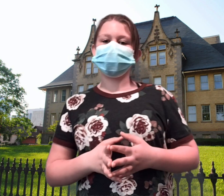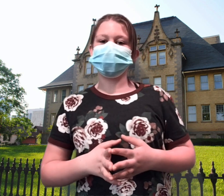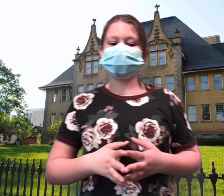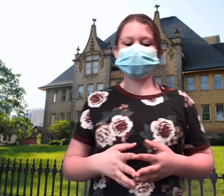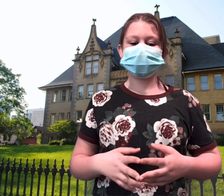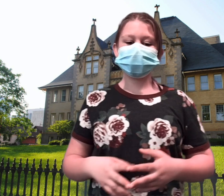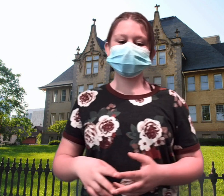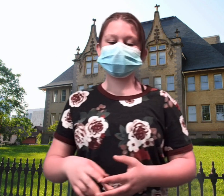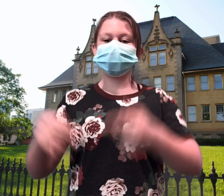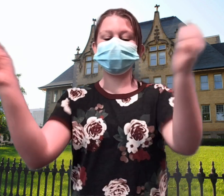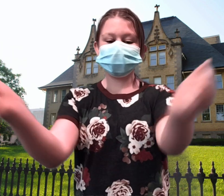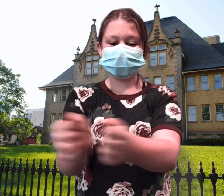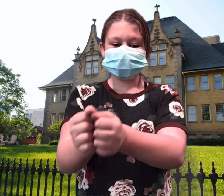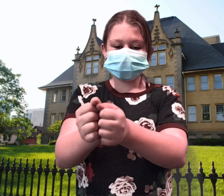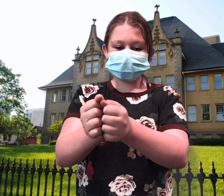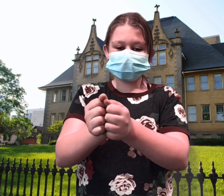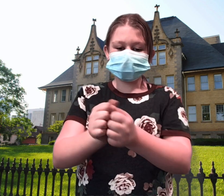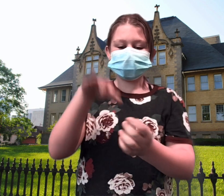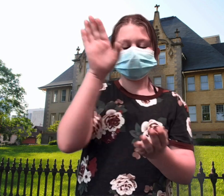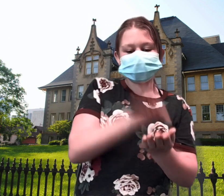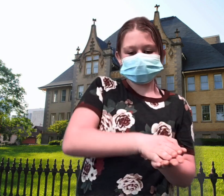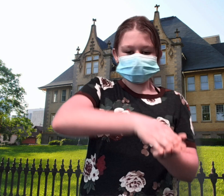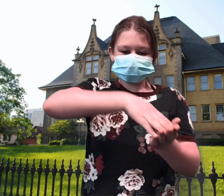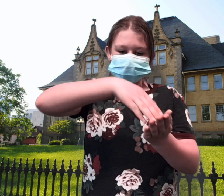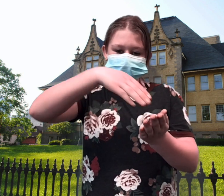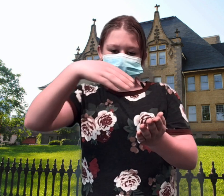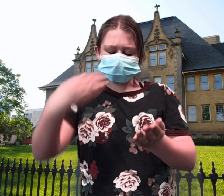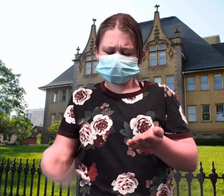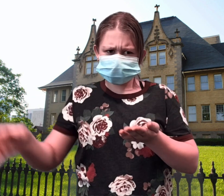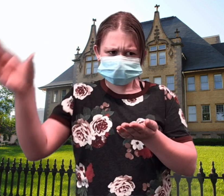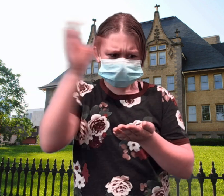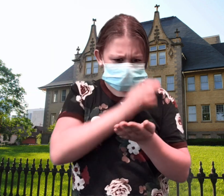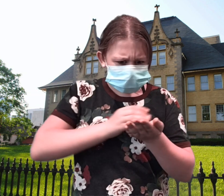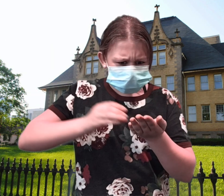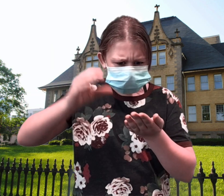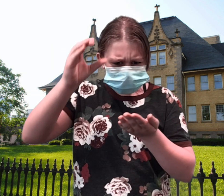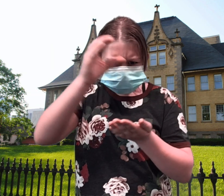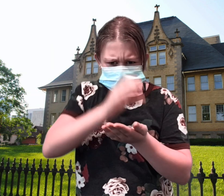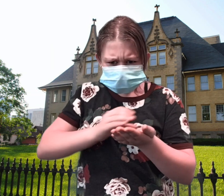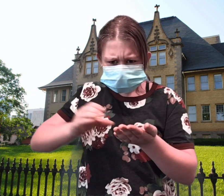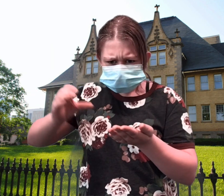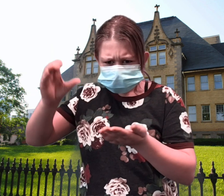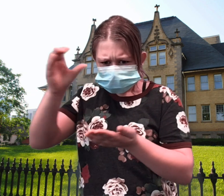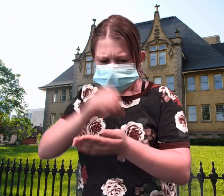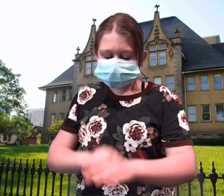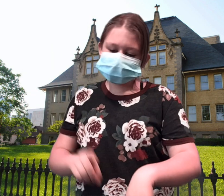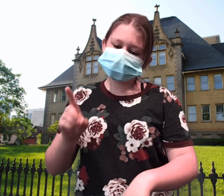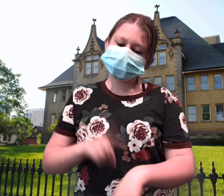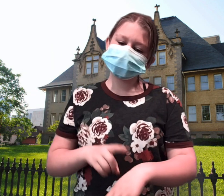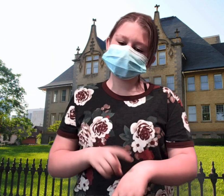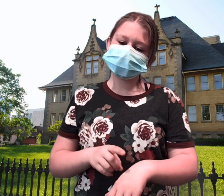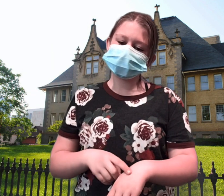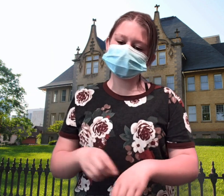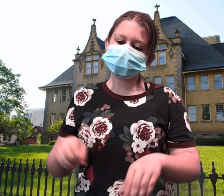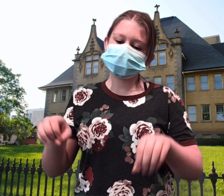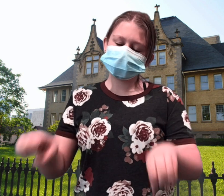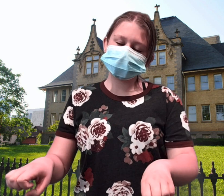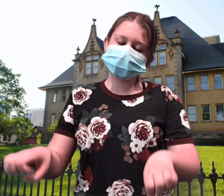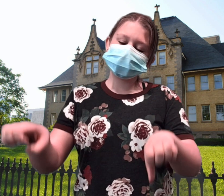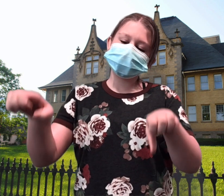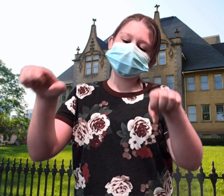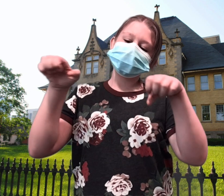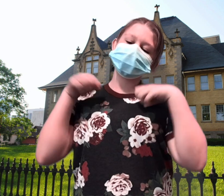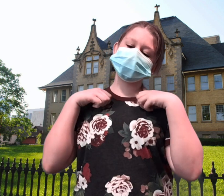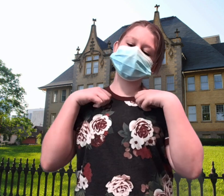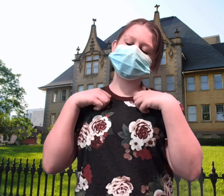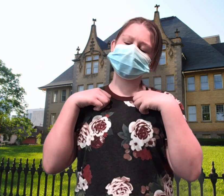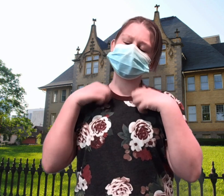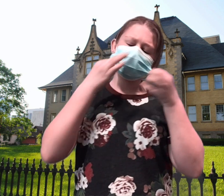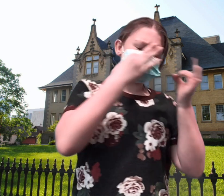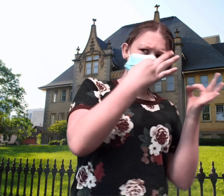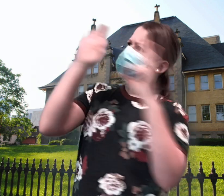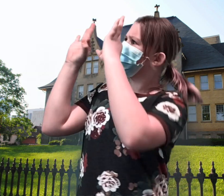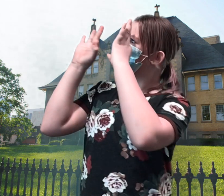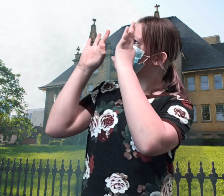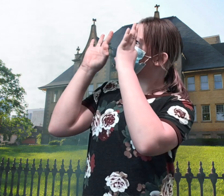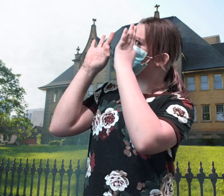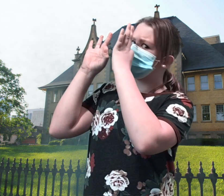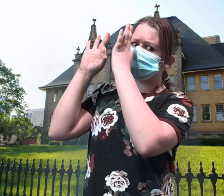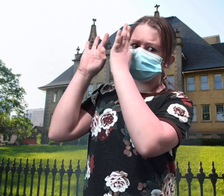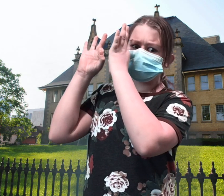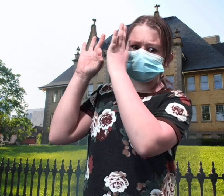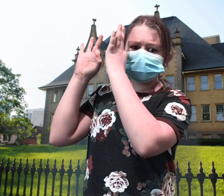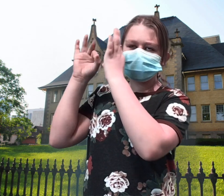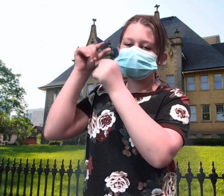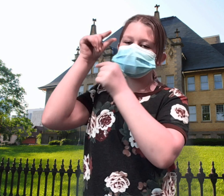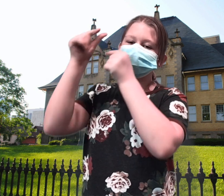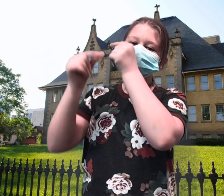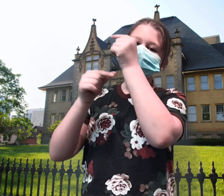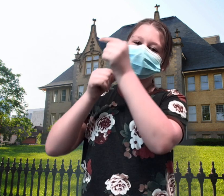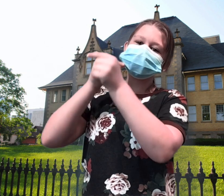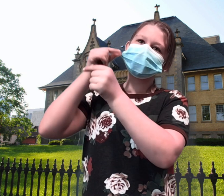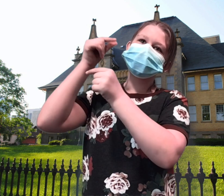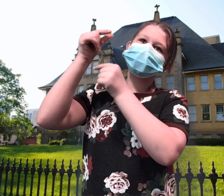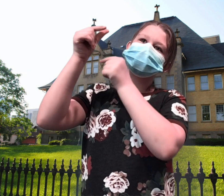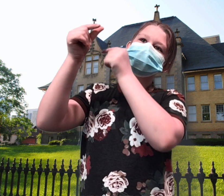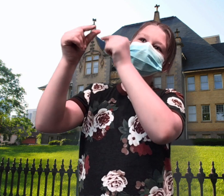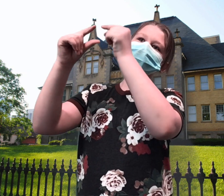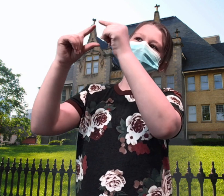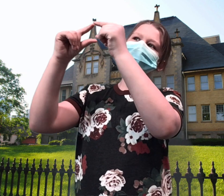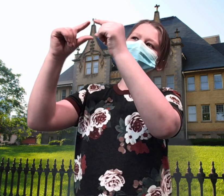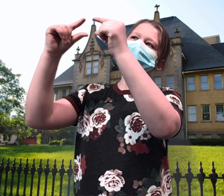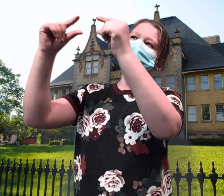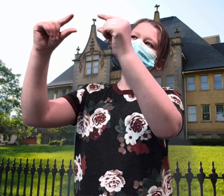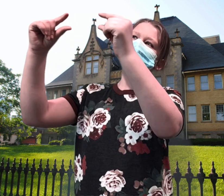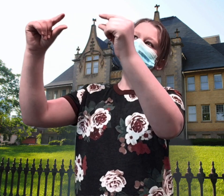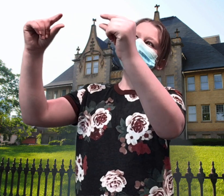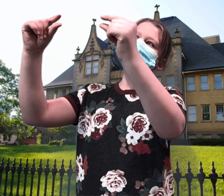is an ABC story using the alphabet handshapes for letters a through z.